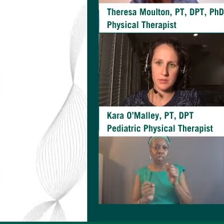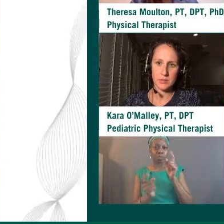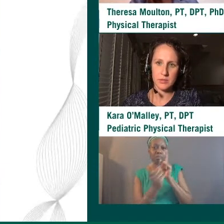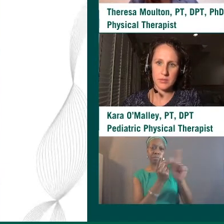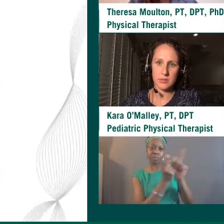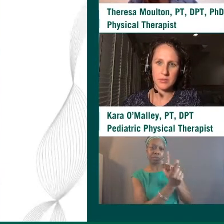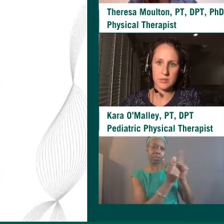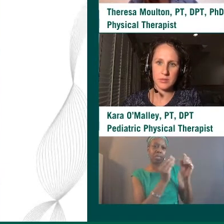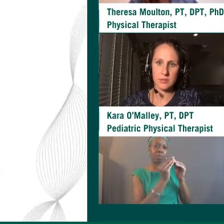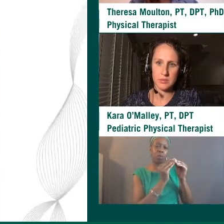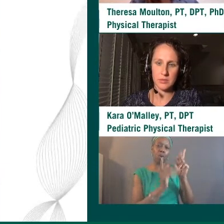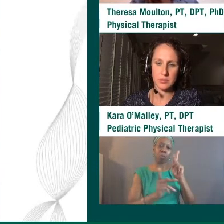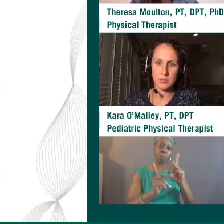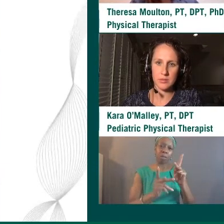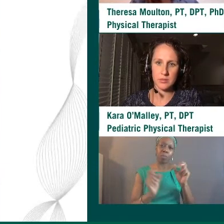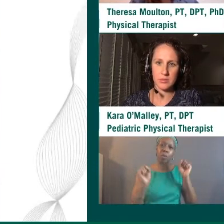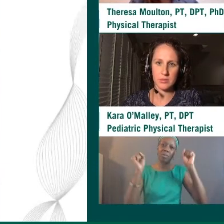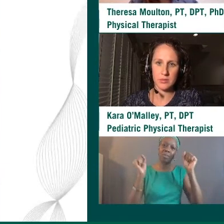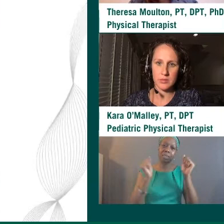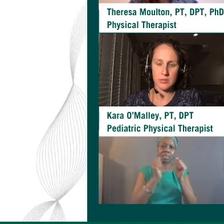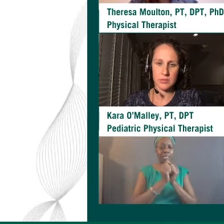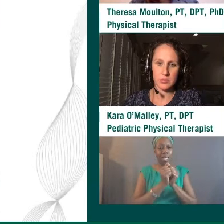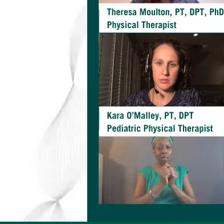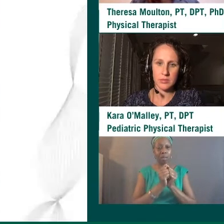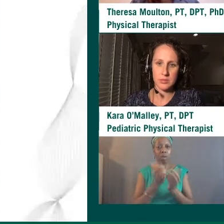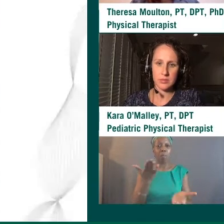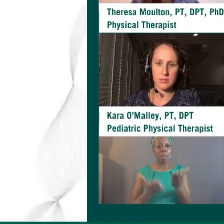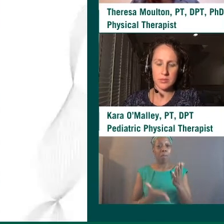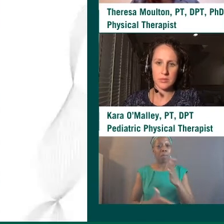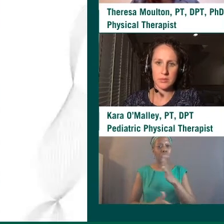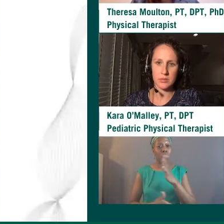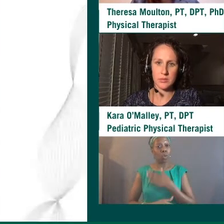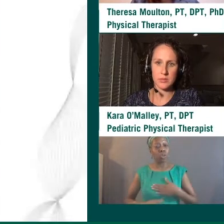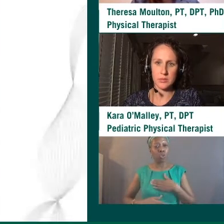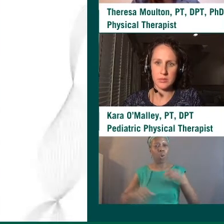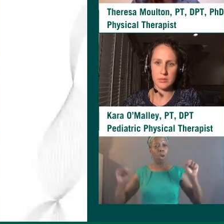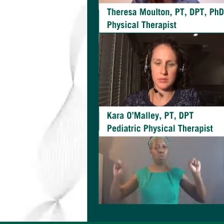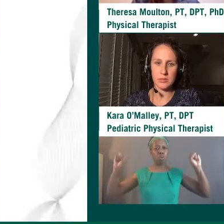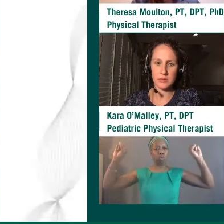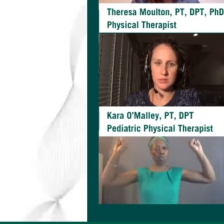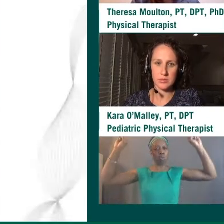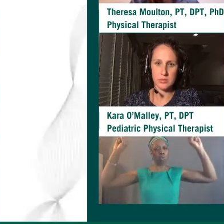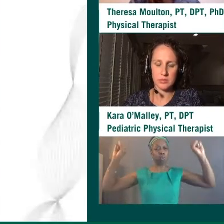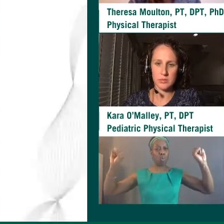Maybe you like to lift weights and to do that more regularly or go to the park with somebody.